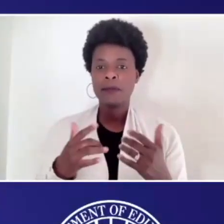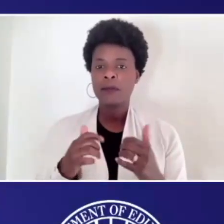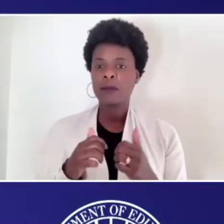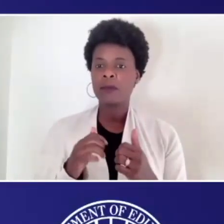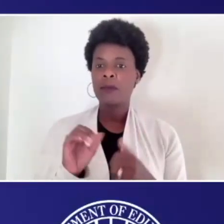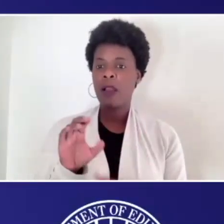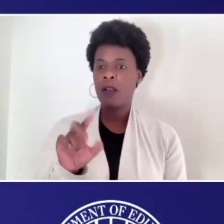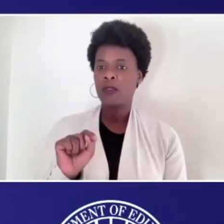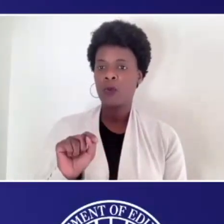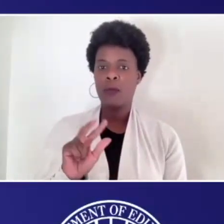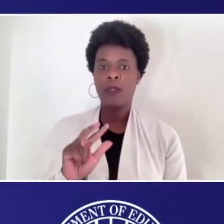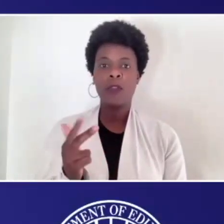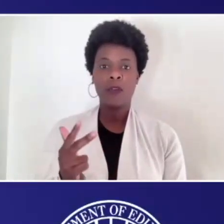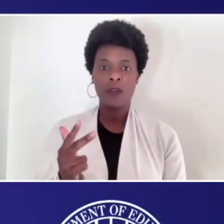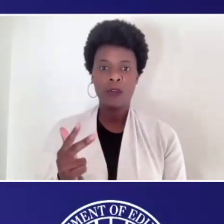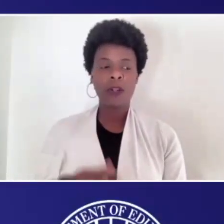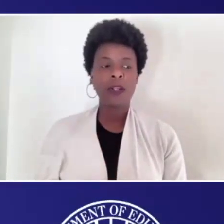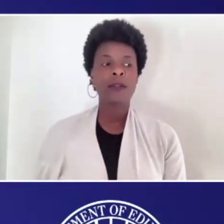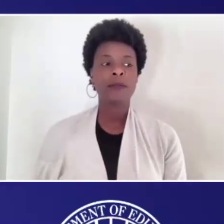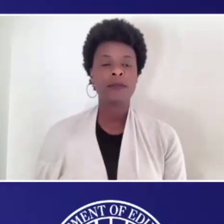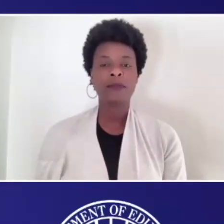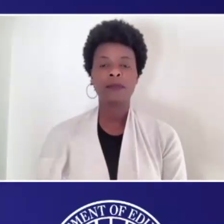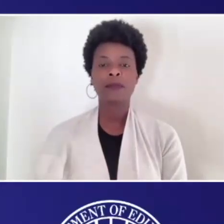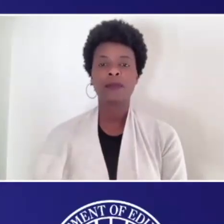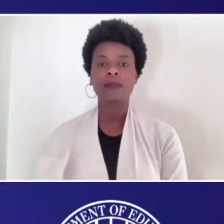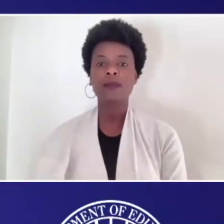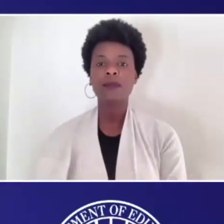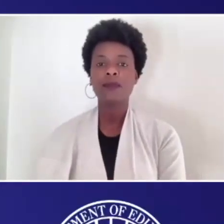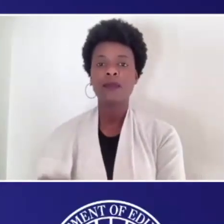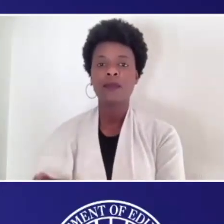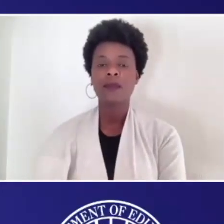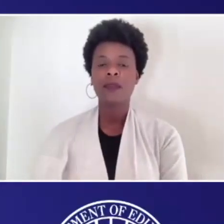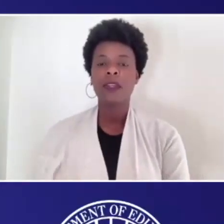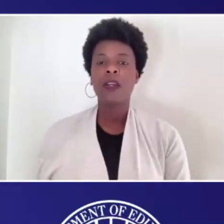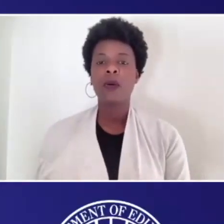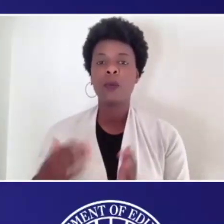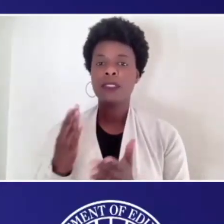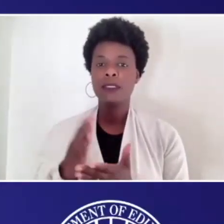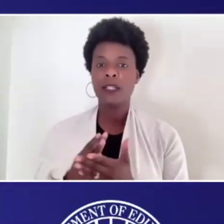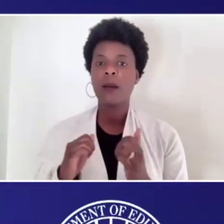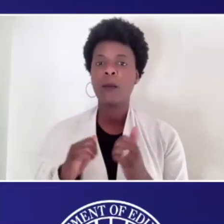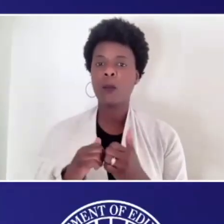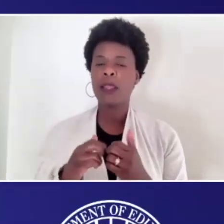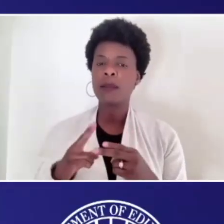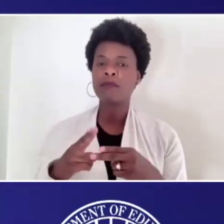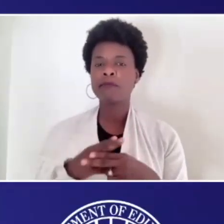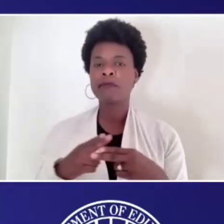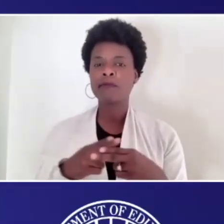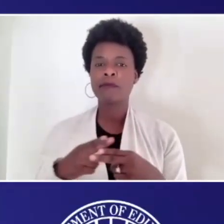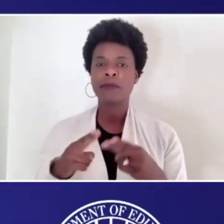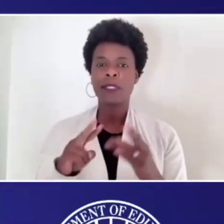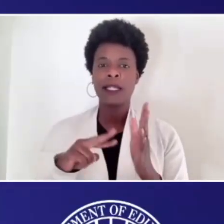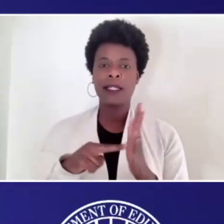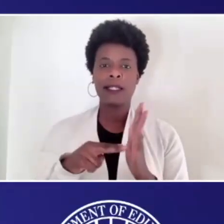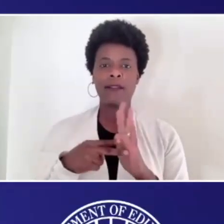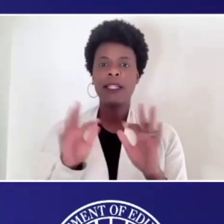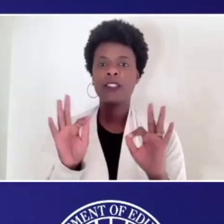3rd, we stopped with a potential interim definition that our undersecretary had